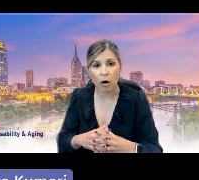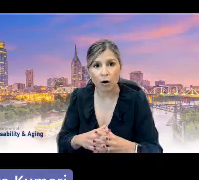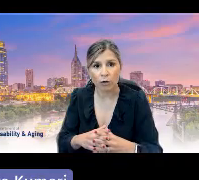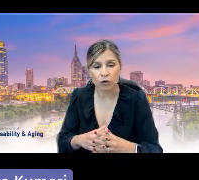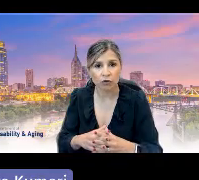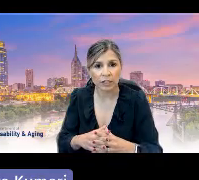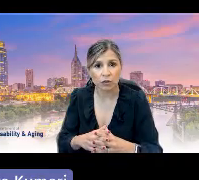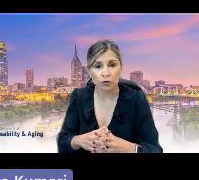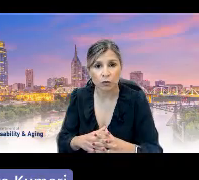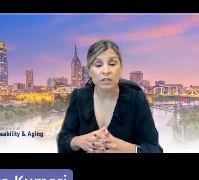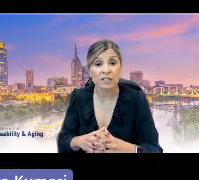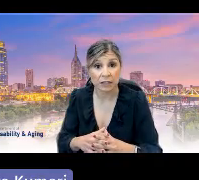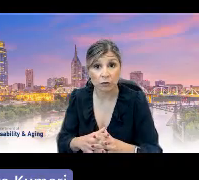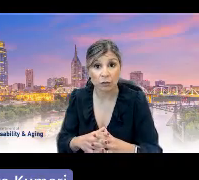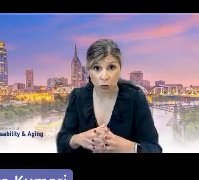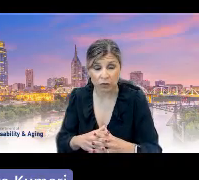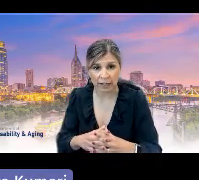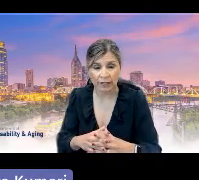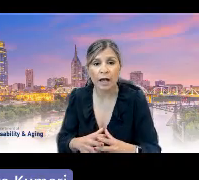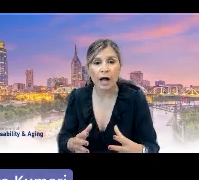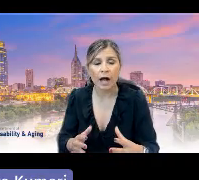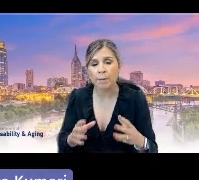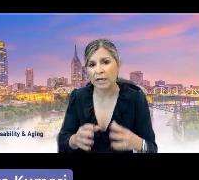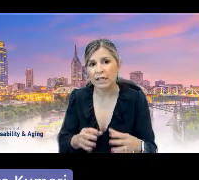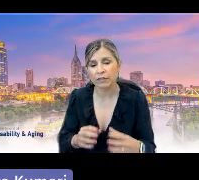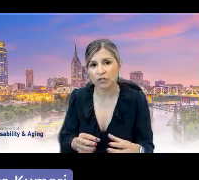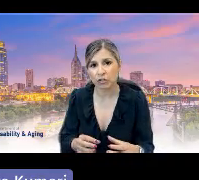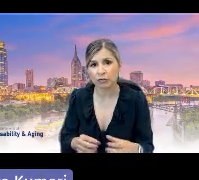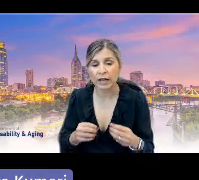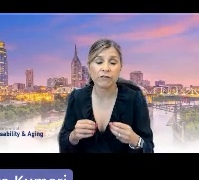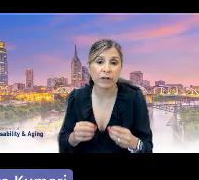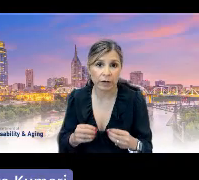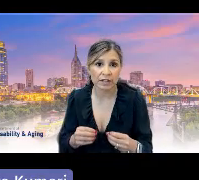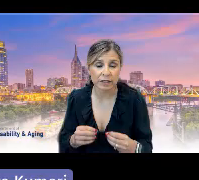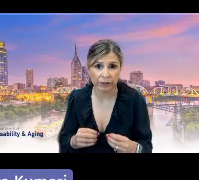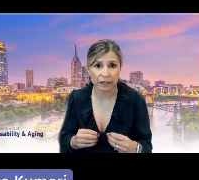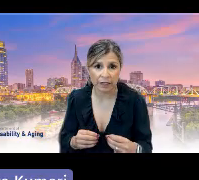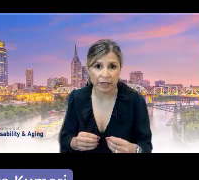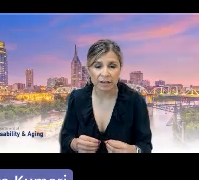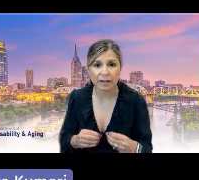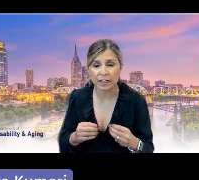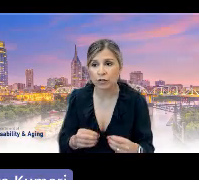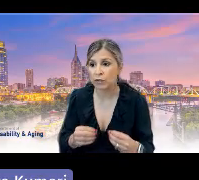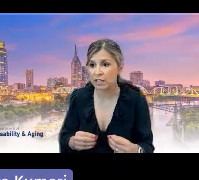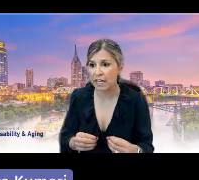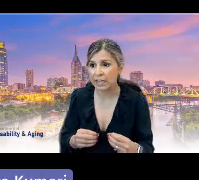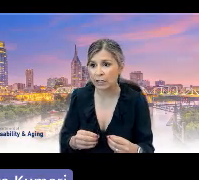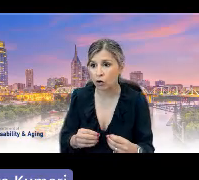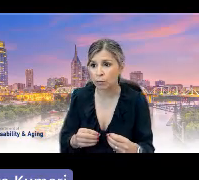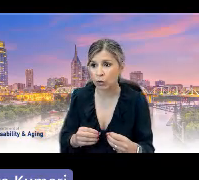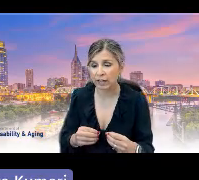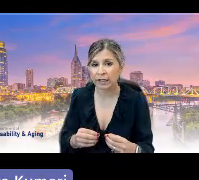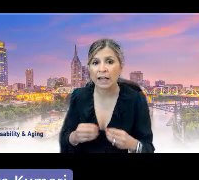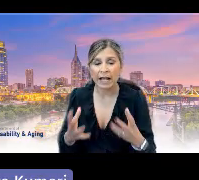usually due to skilled nursing. Many of these children have very significant needs and they do need that in home nursing.